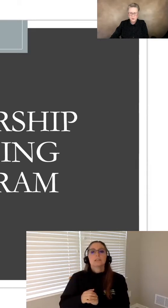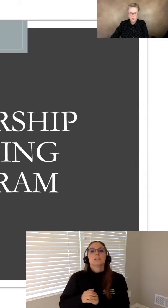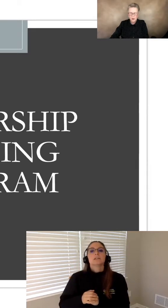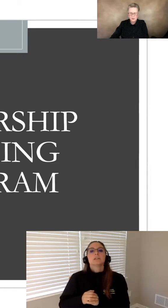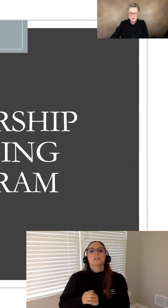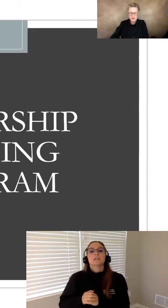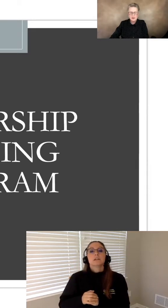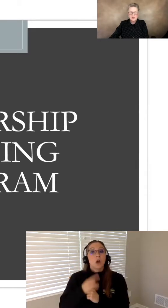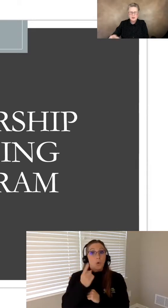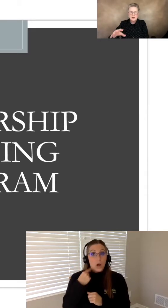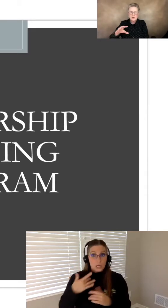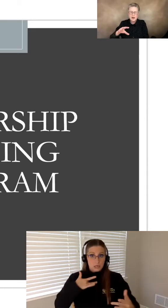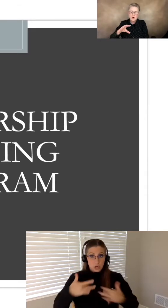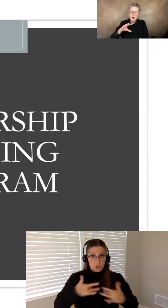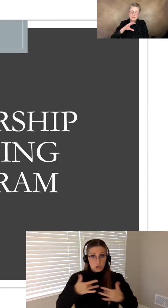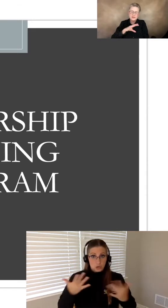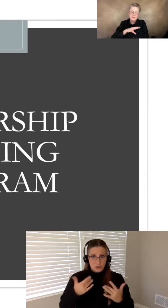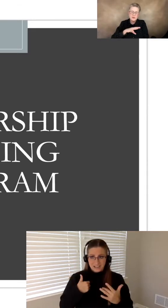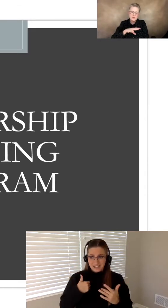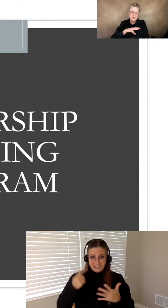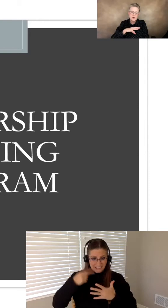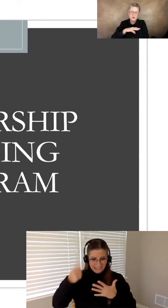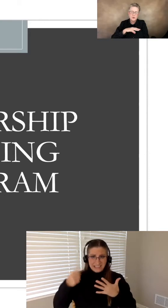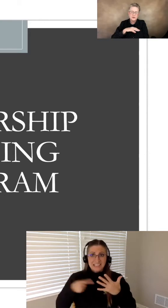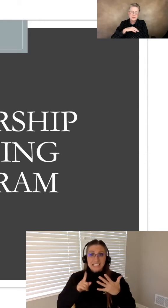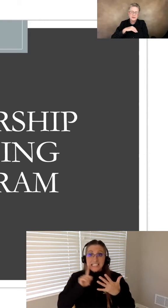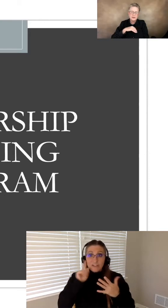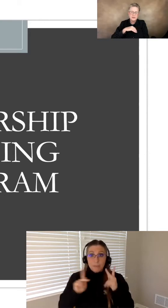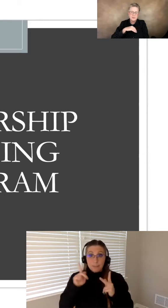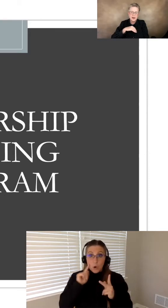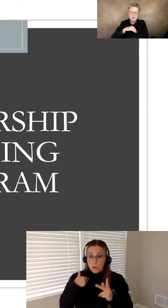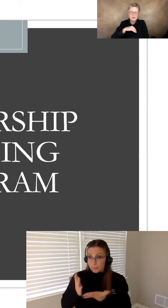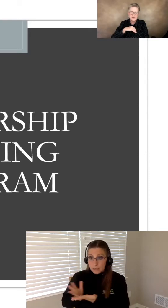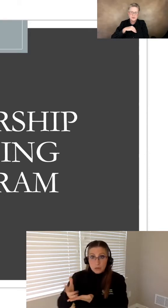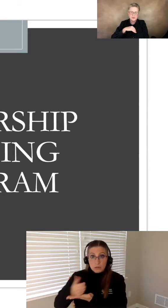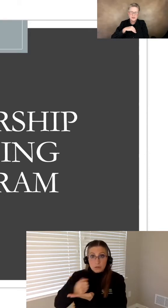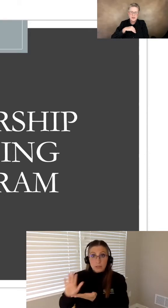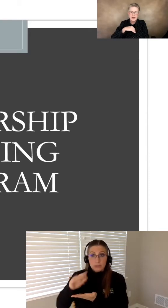was if we have all these Deaf people that are going to be getting their Master's degrees